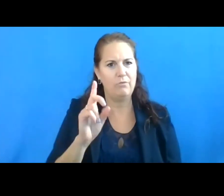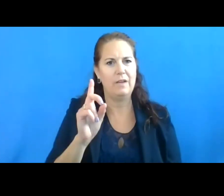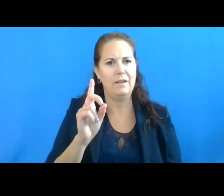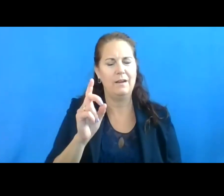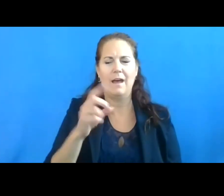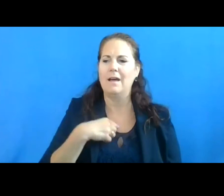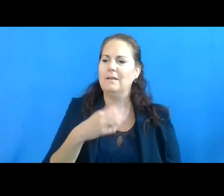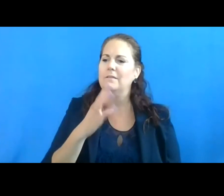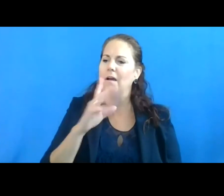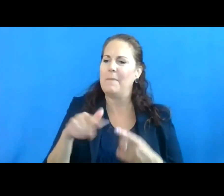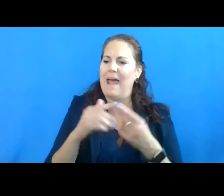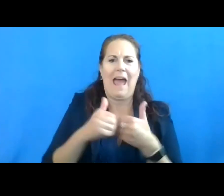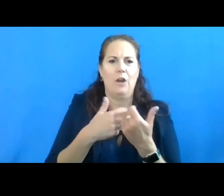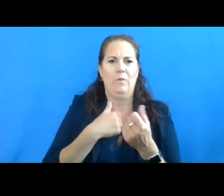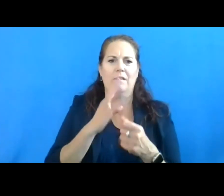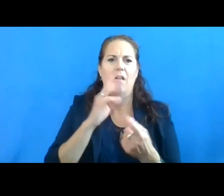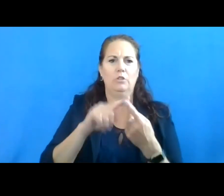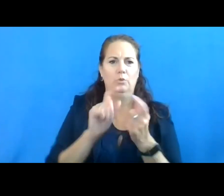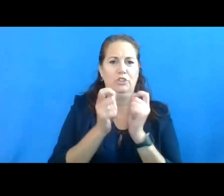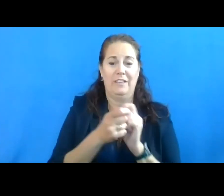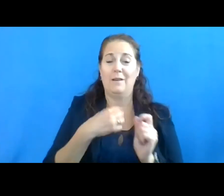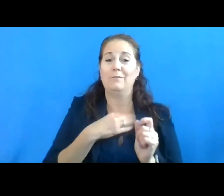I was speaking to three fluent speakers from Gitxaala.